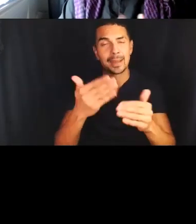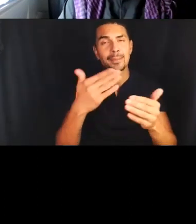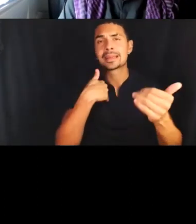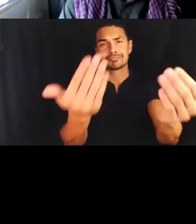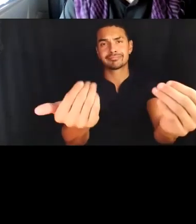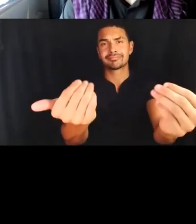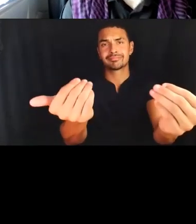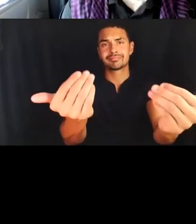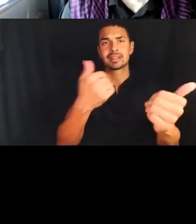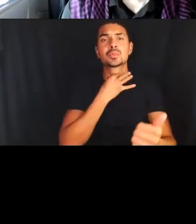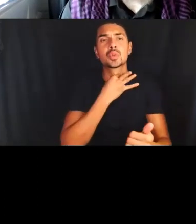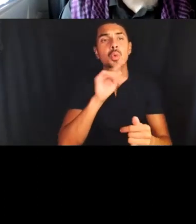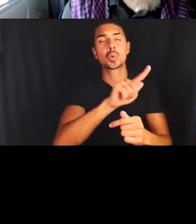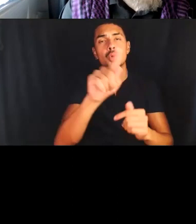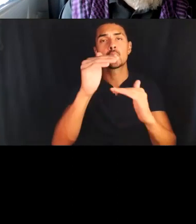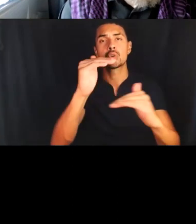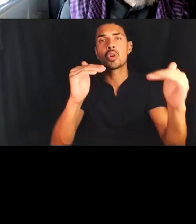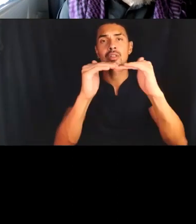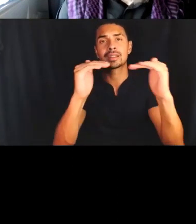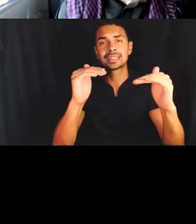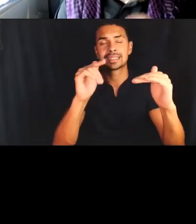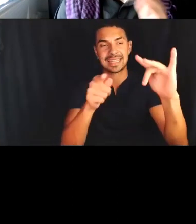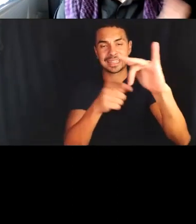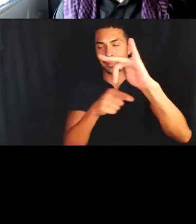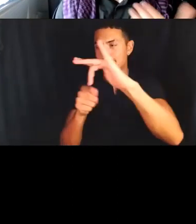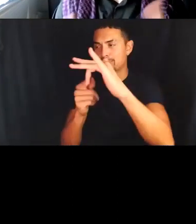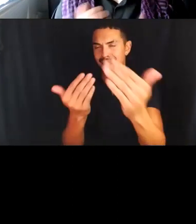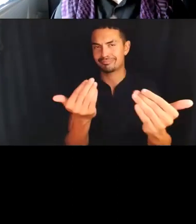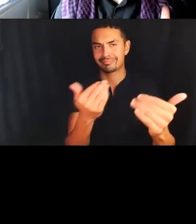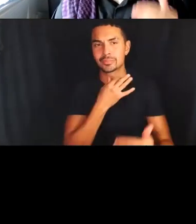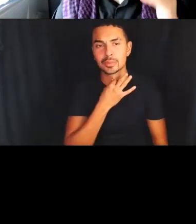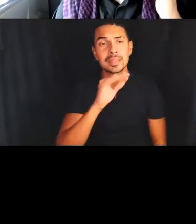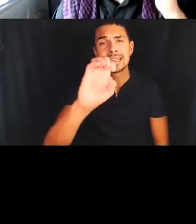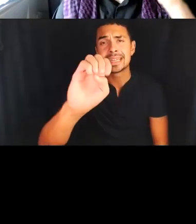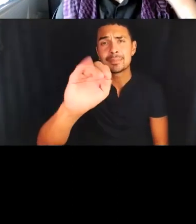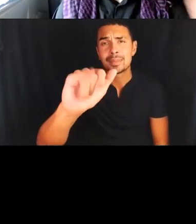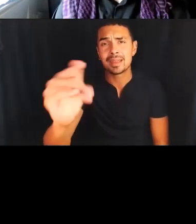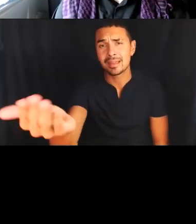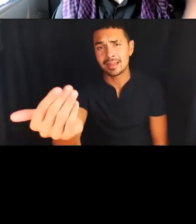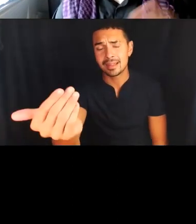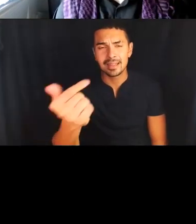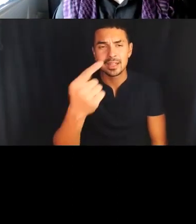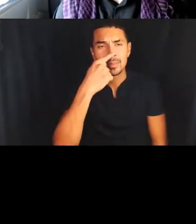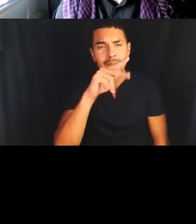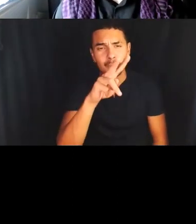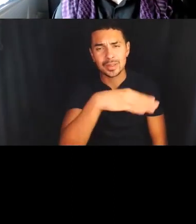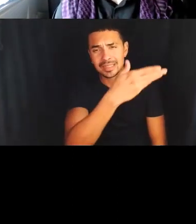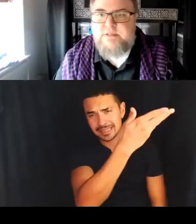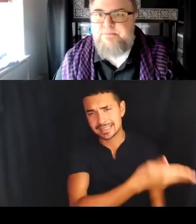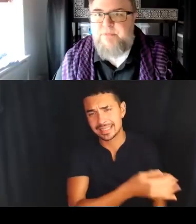about where you think some of those gaps are. Emil, do you wanna jump back on and read this last quote